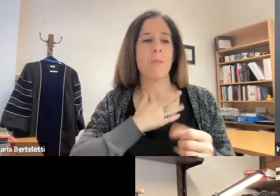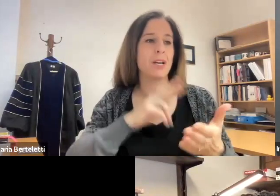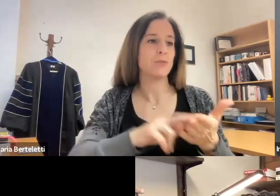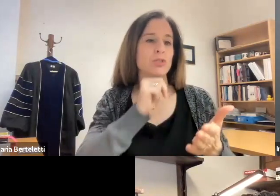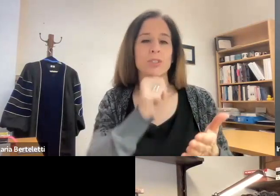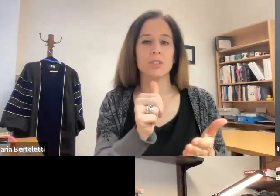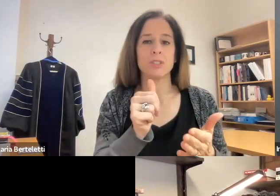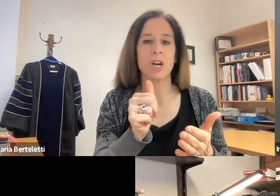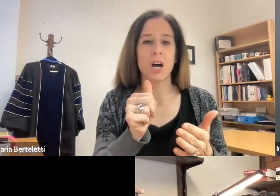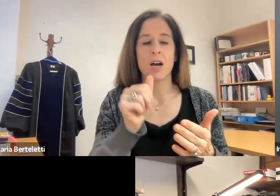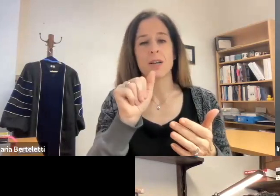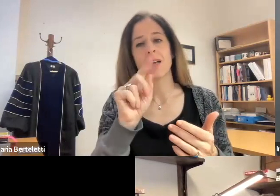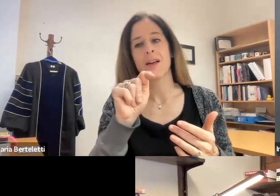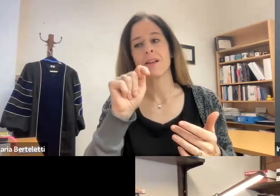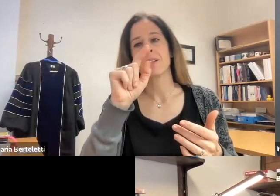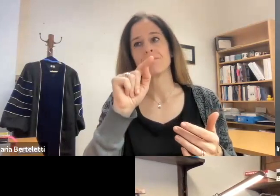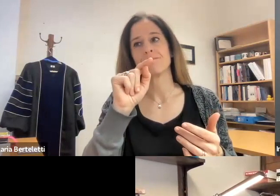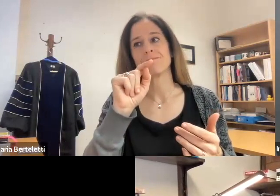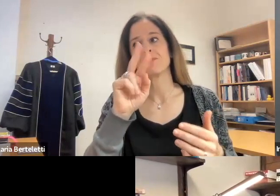ensure that our research